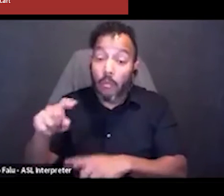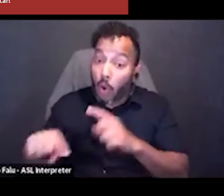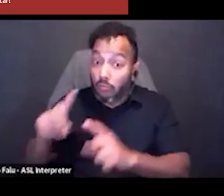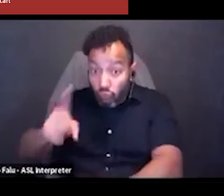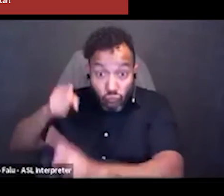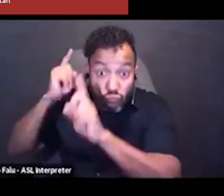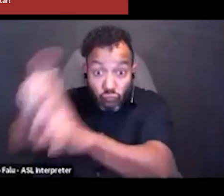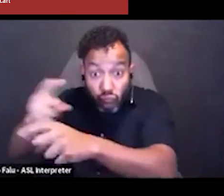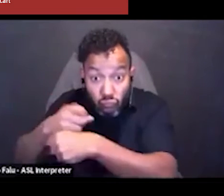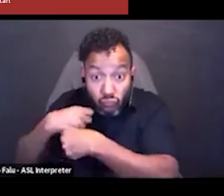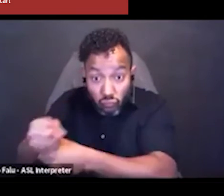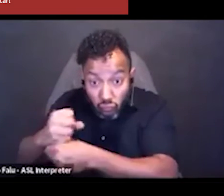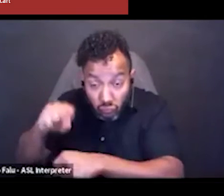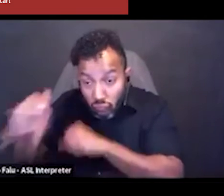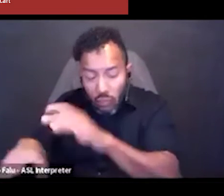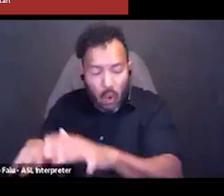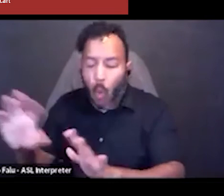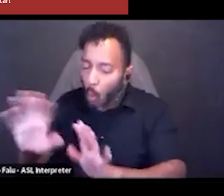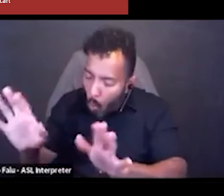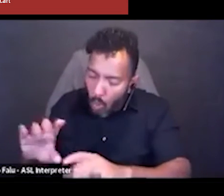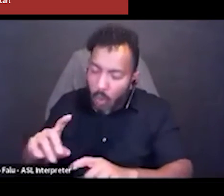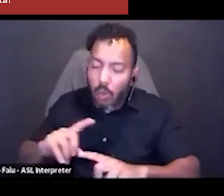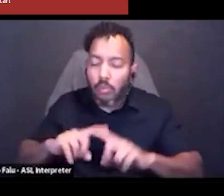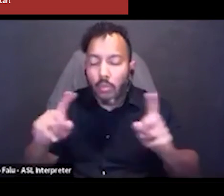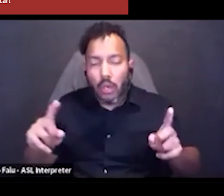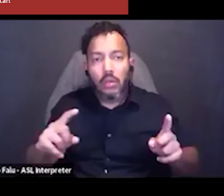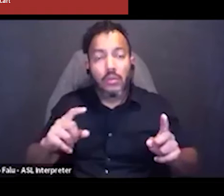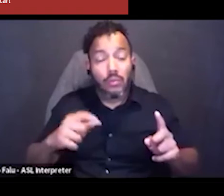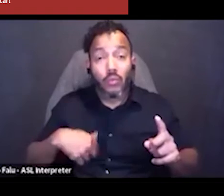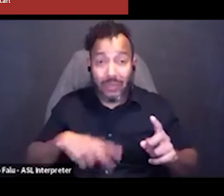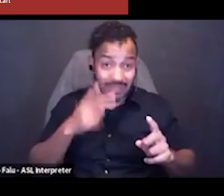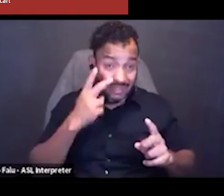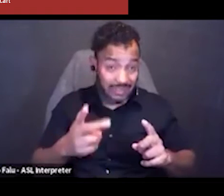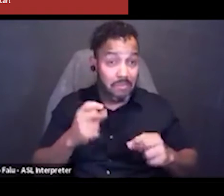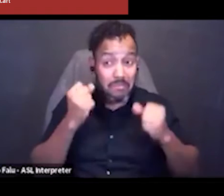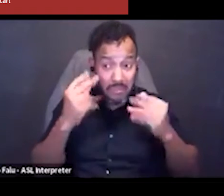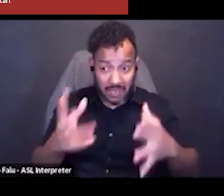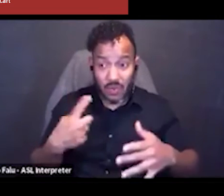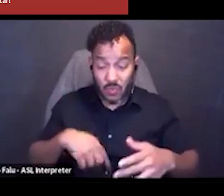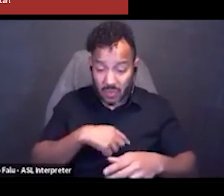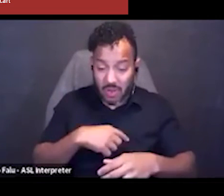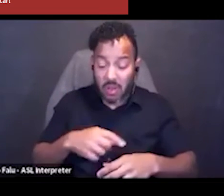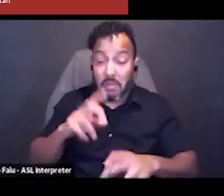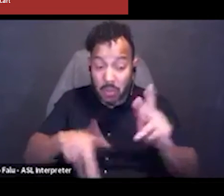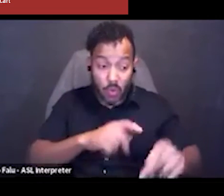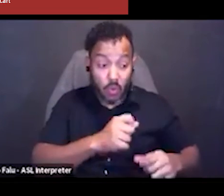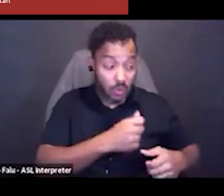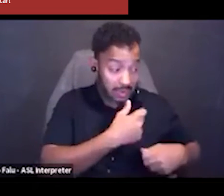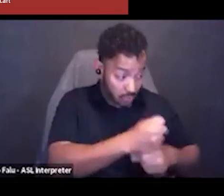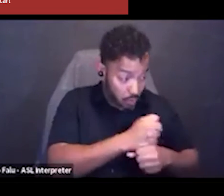and understanding how much materials we use.